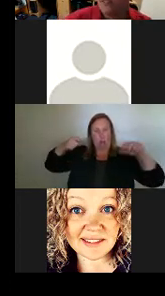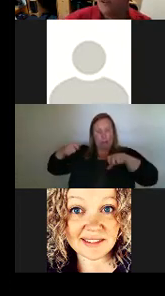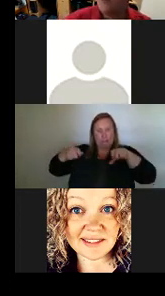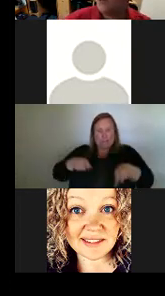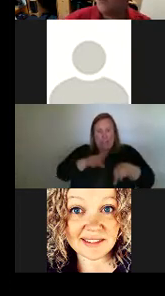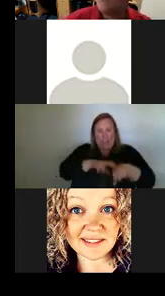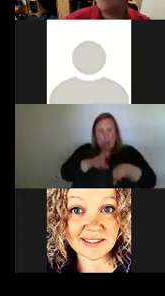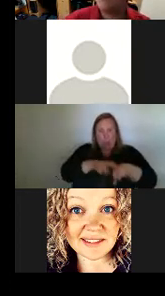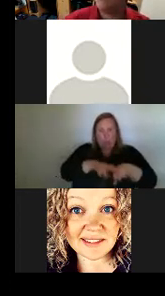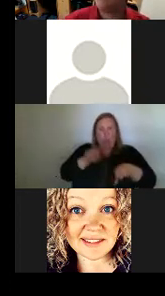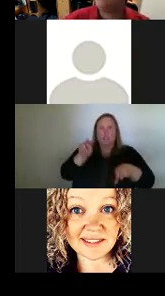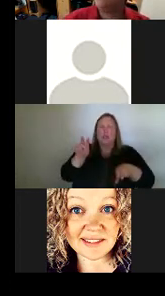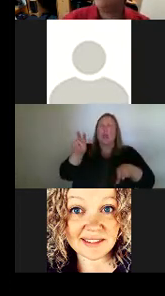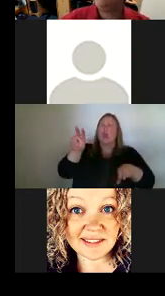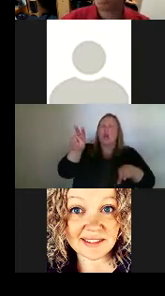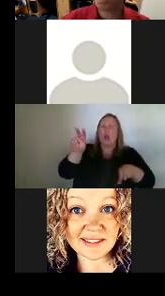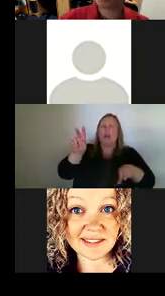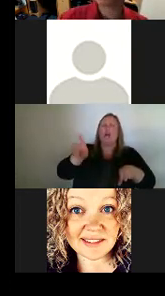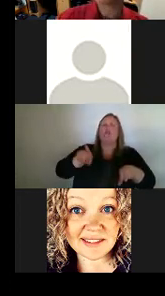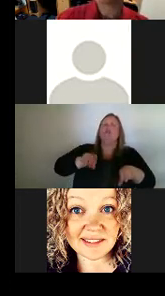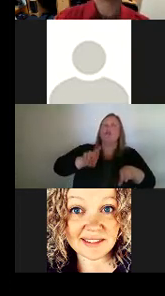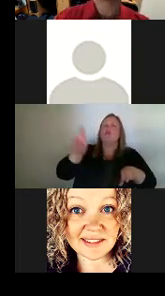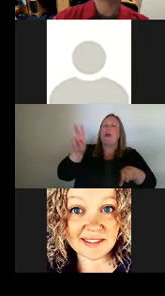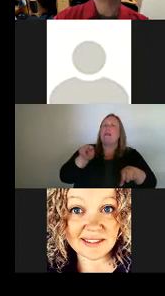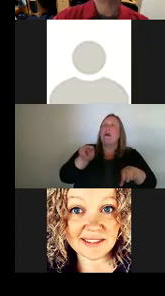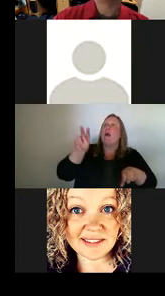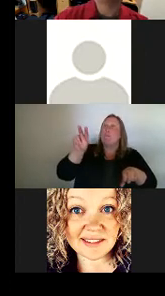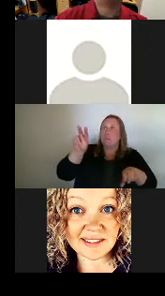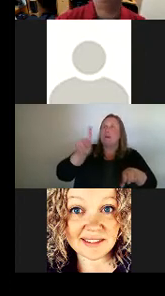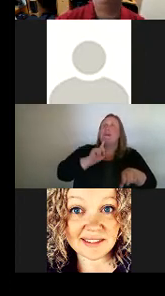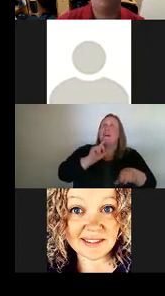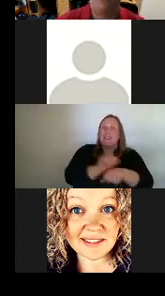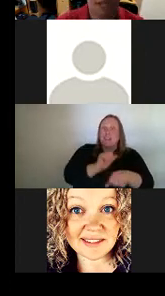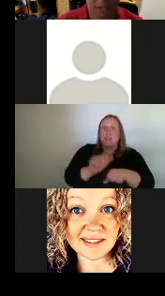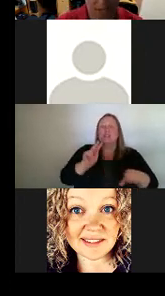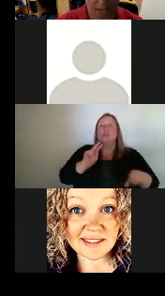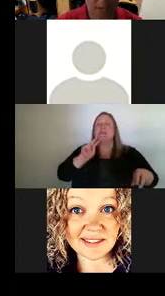UP AND OVER TO THE RIGHT AND LITERALLY I SAW HER LEANING OUT OF HER CHAIR.